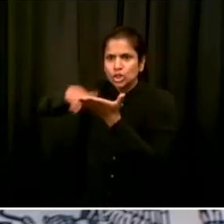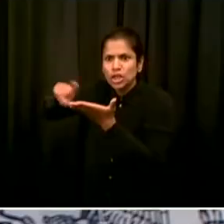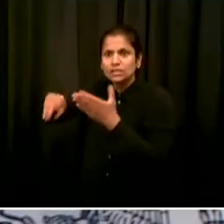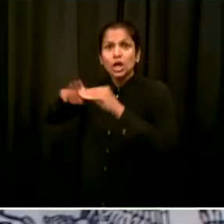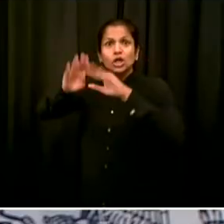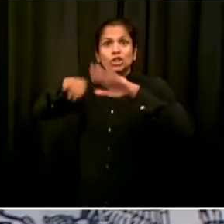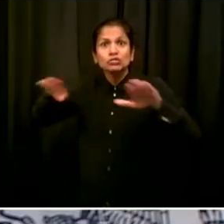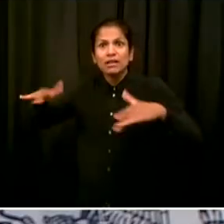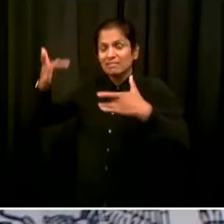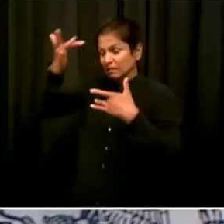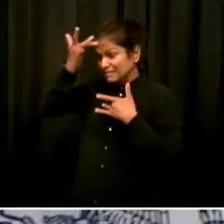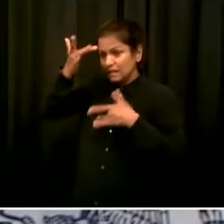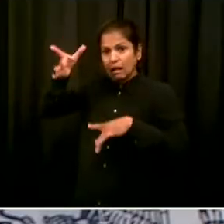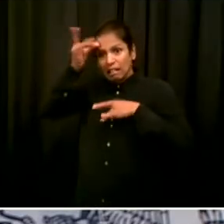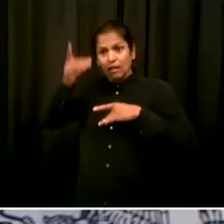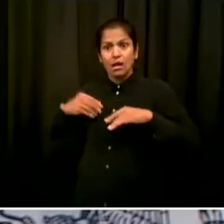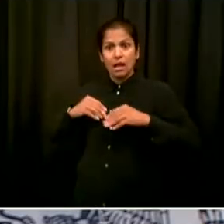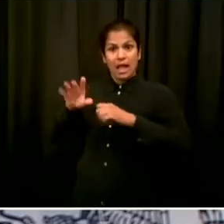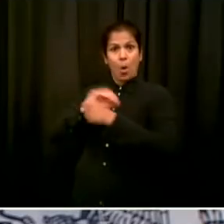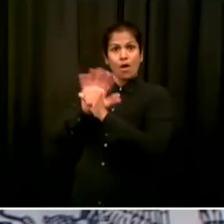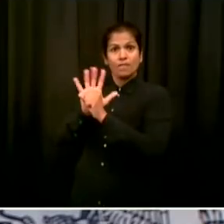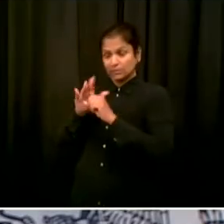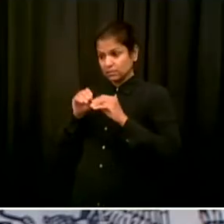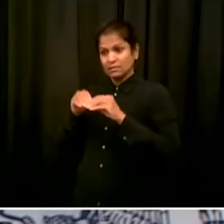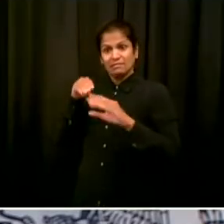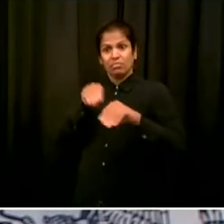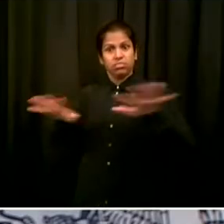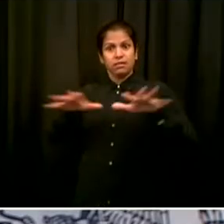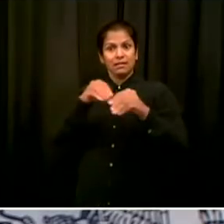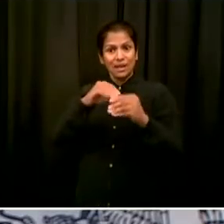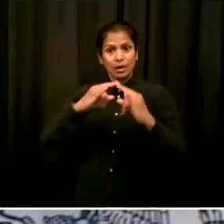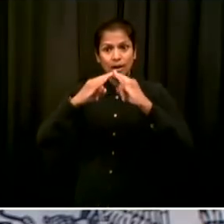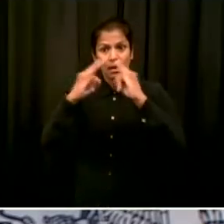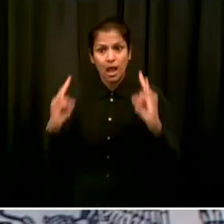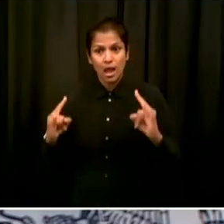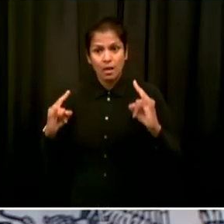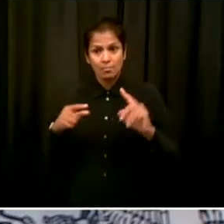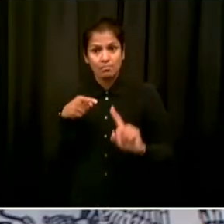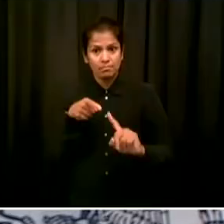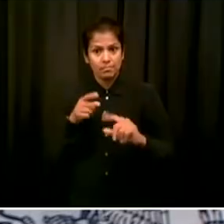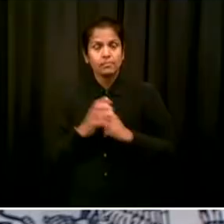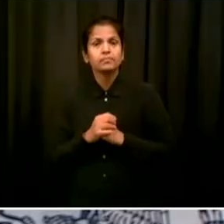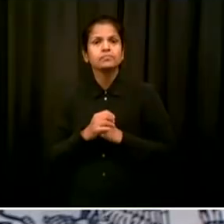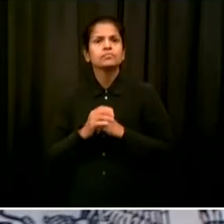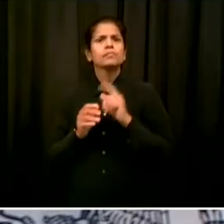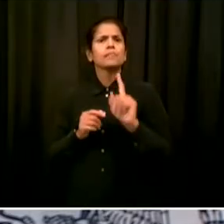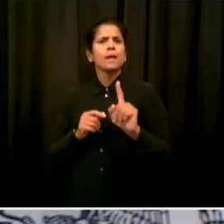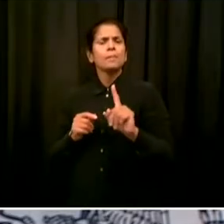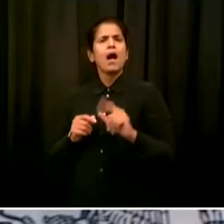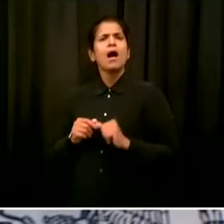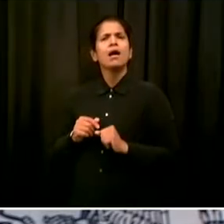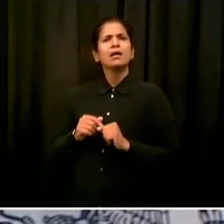HEALTH DEPARTMENT HAS TOLD ME TT HA THEY WILL NOT RELEASE THE FIGURES.